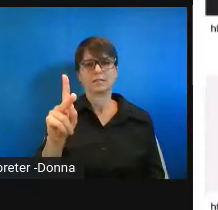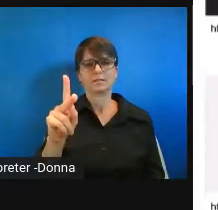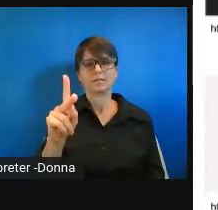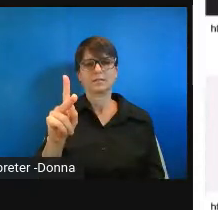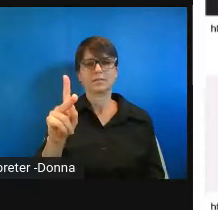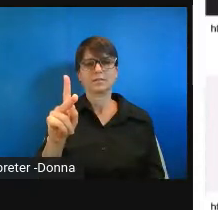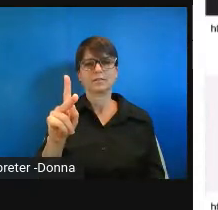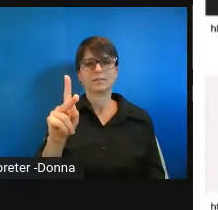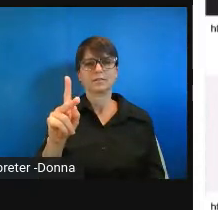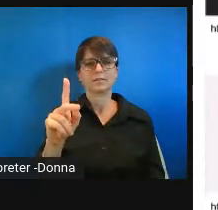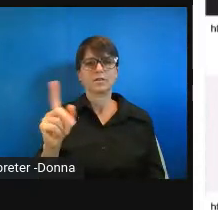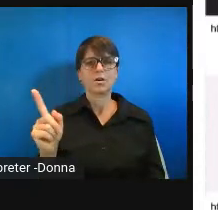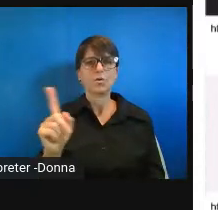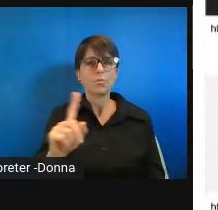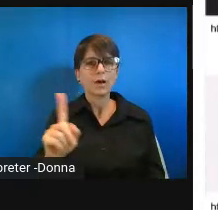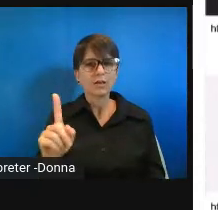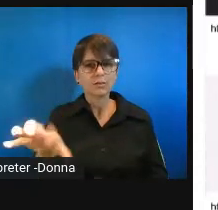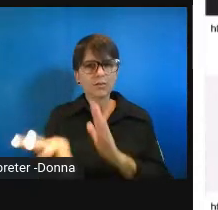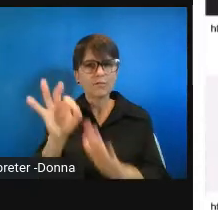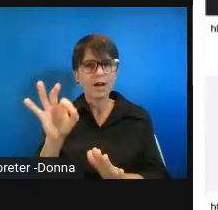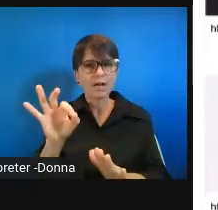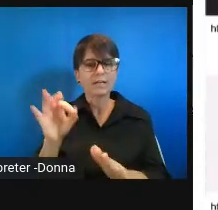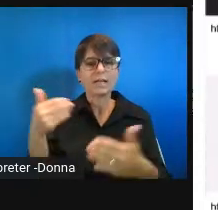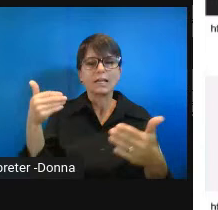somewhere next the privacy policy.